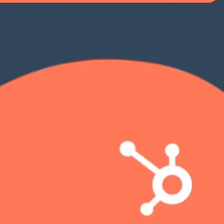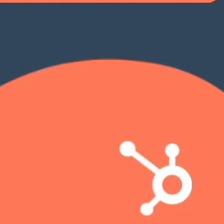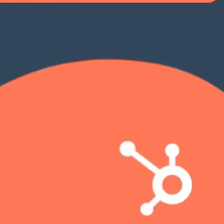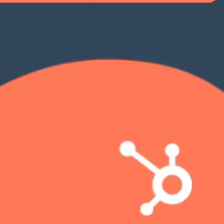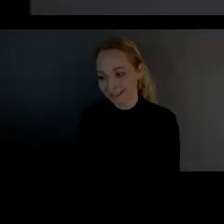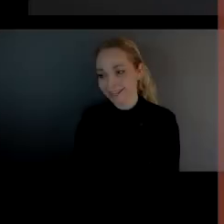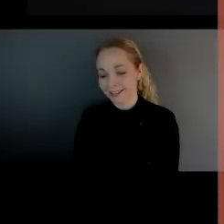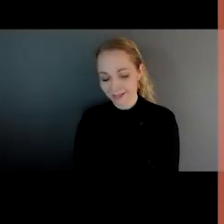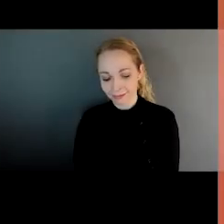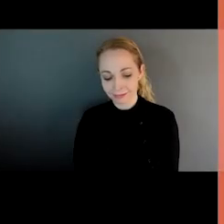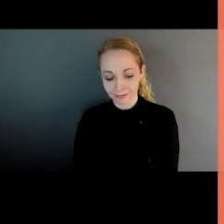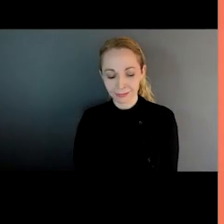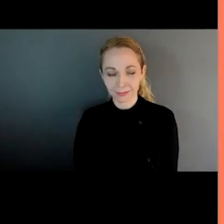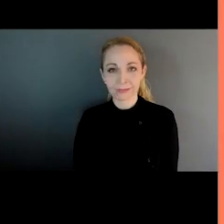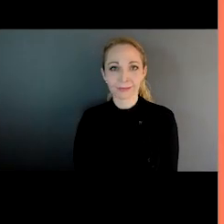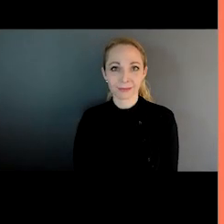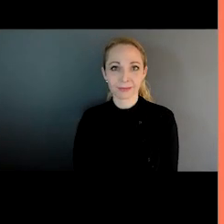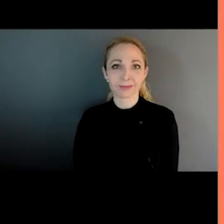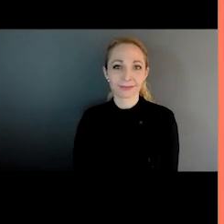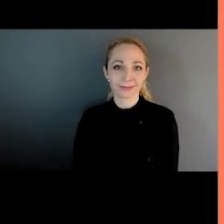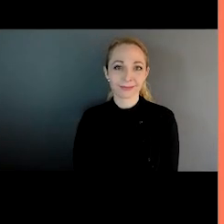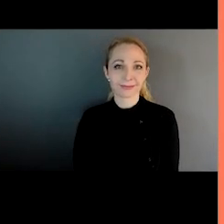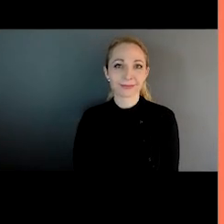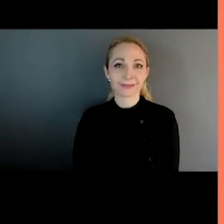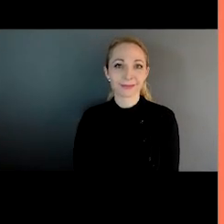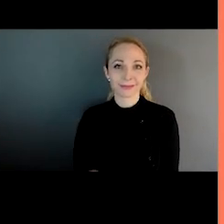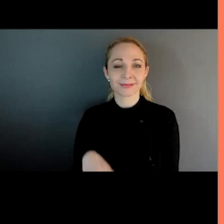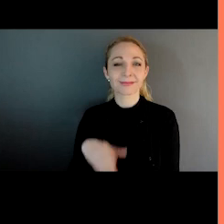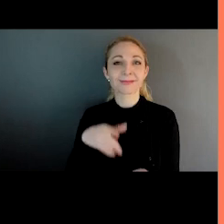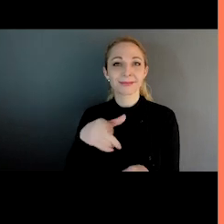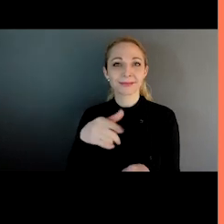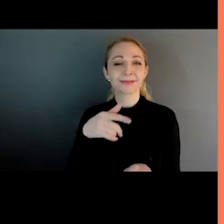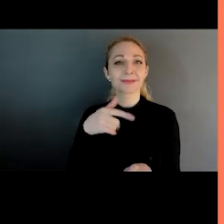ALL RIGHT. I HAVE THE MENU MODULE OPEN IN VS CODE.